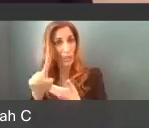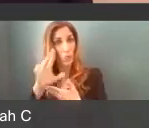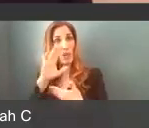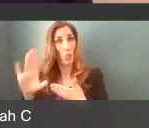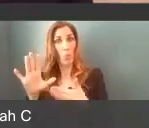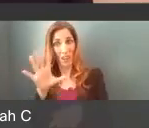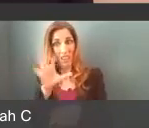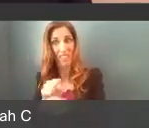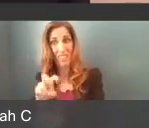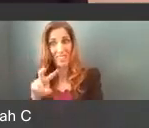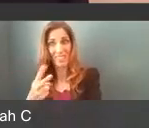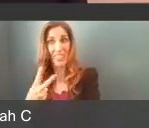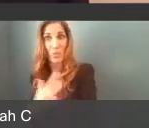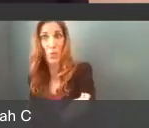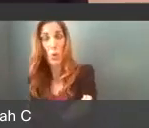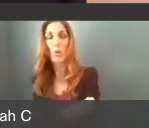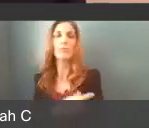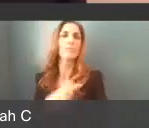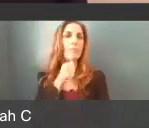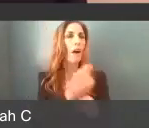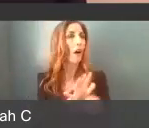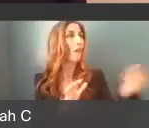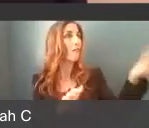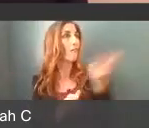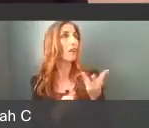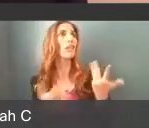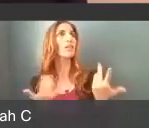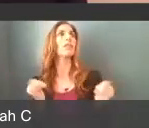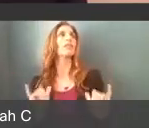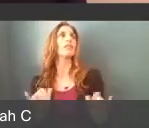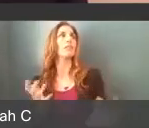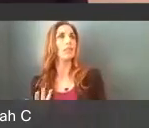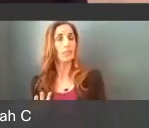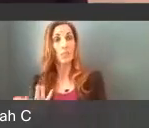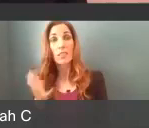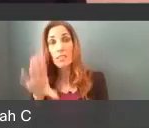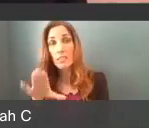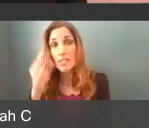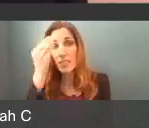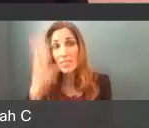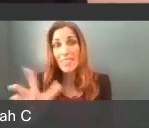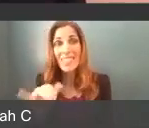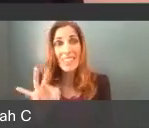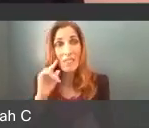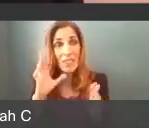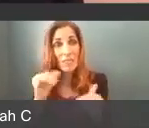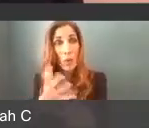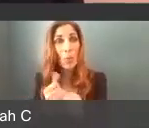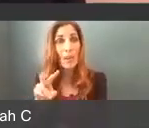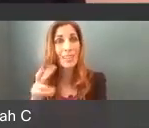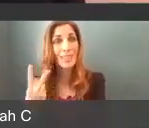I want to reassure anyone who is expecting to receive a second dose next week that if we are not